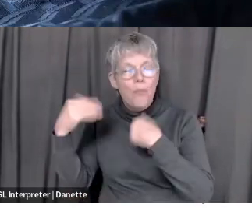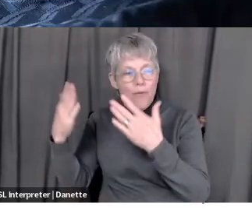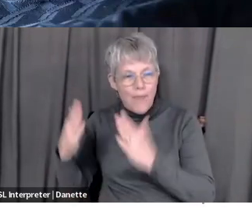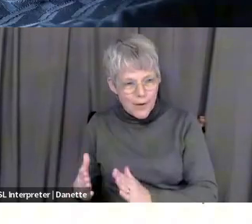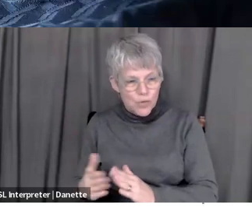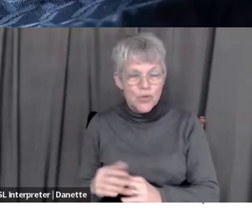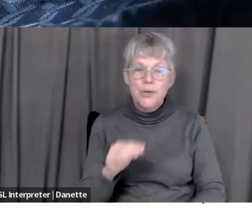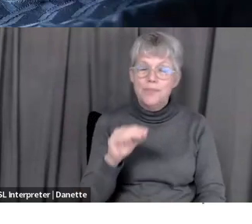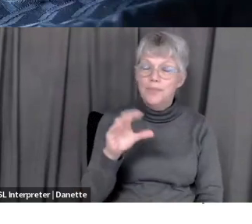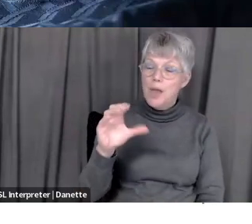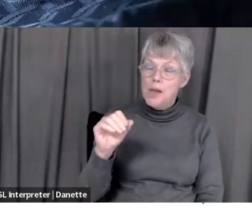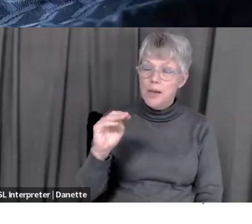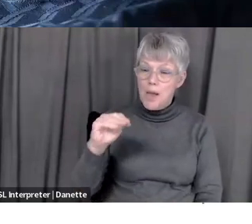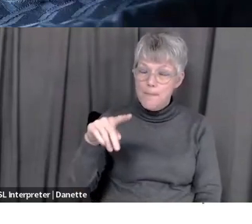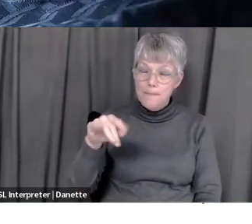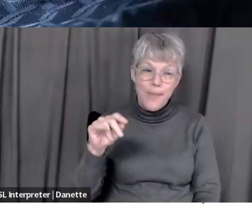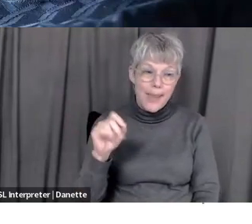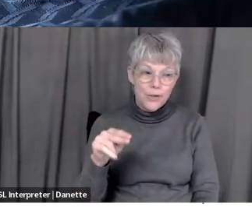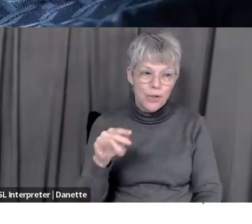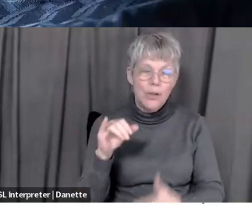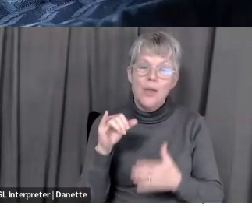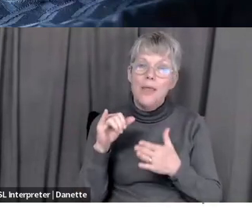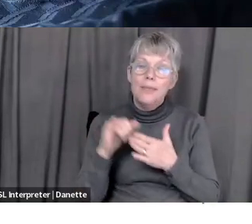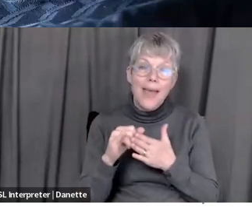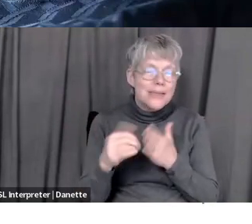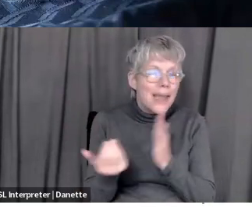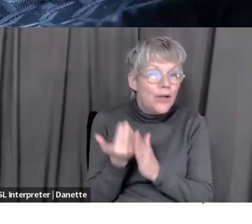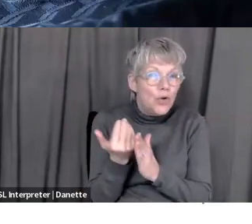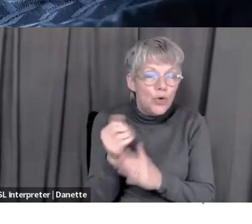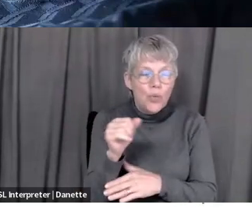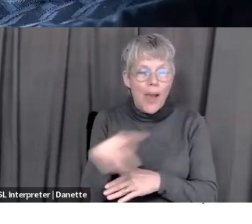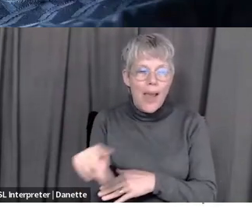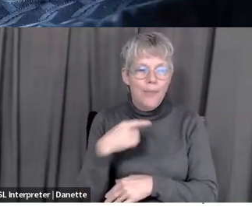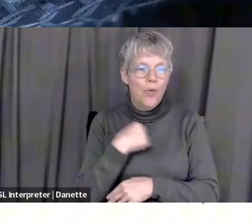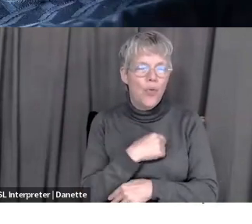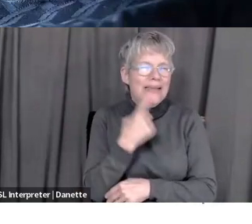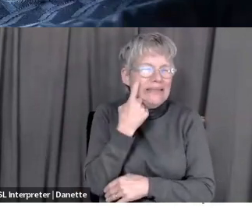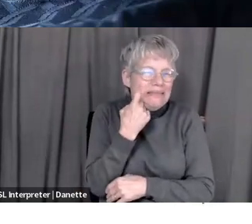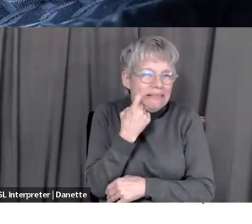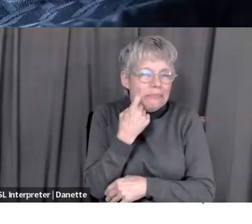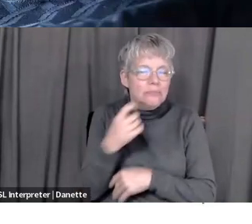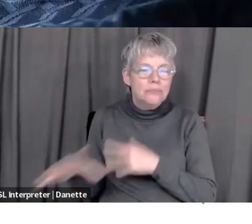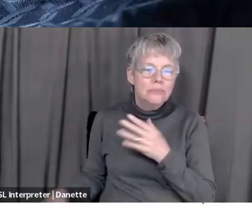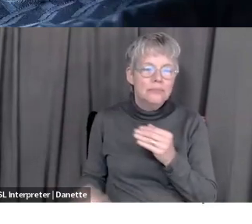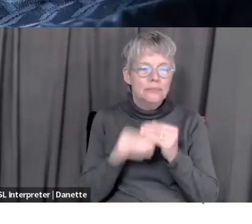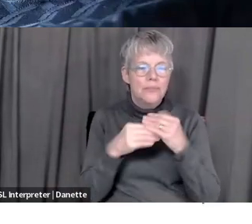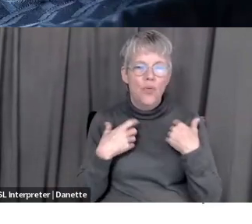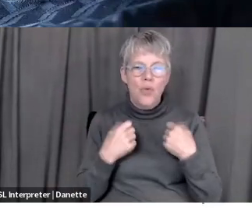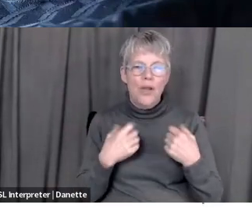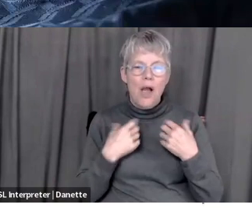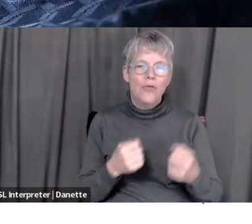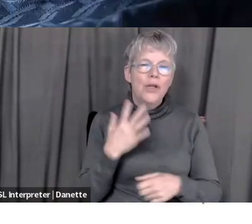We also have companion Companion app is a newer app that we have just added to the E Recovery toolbox.